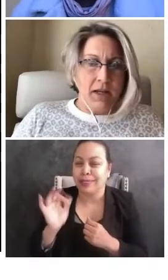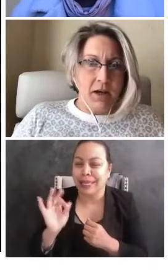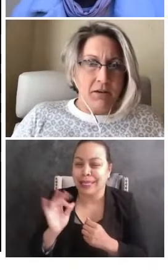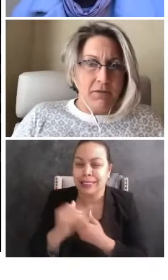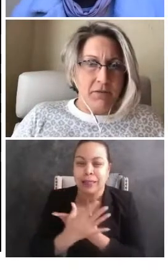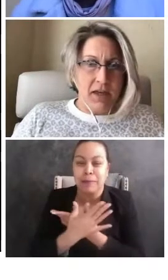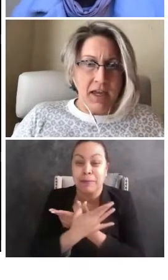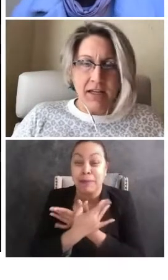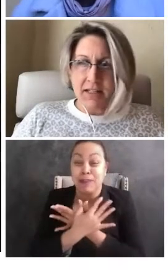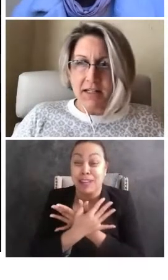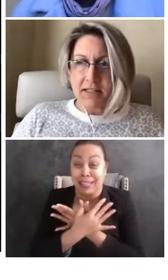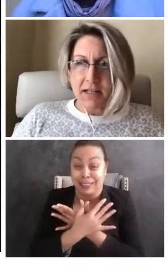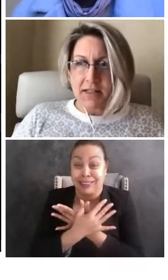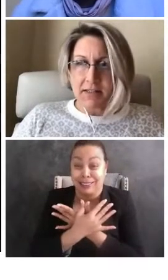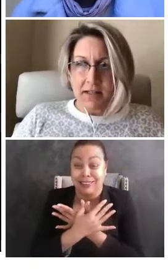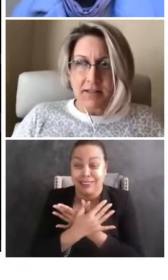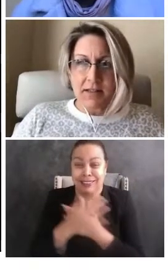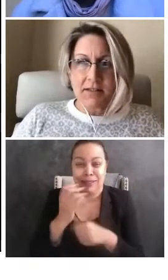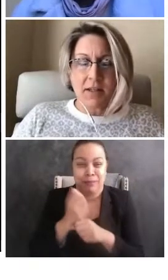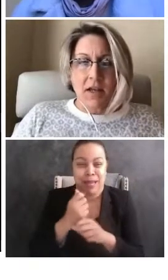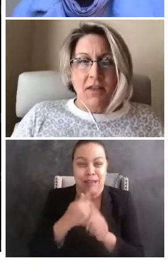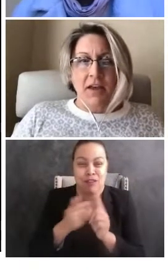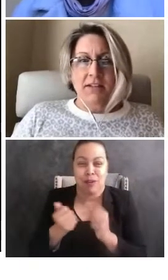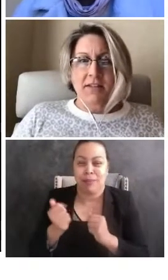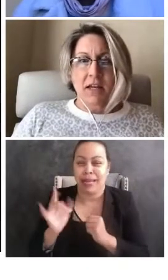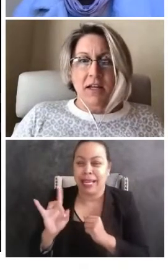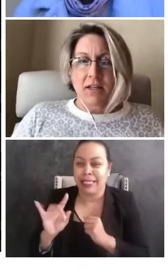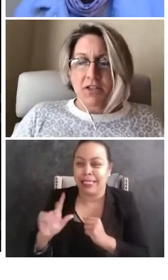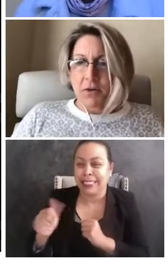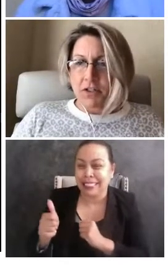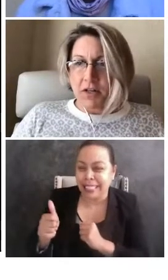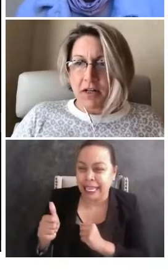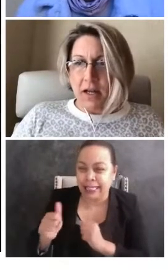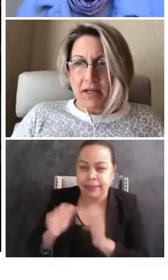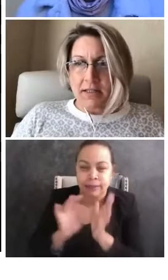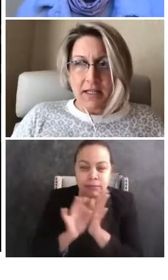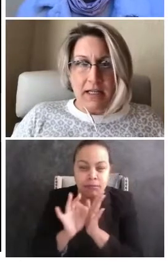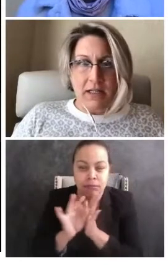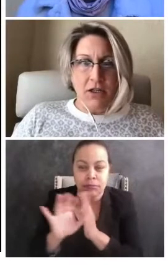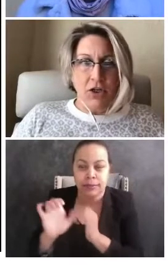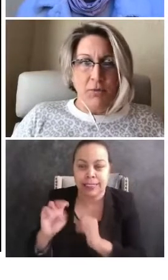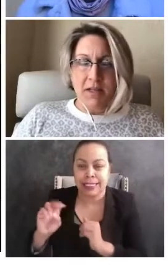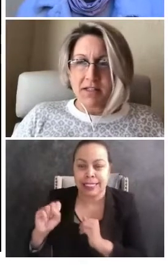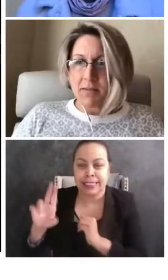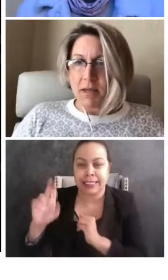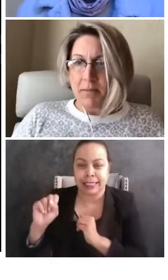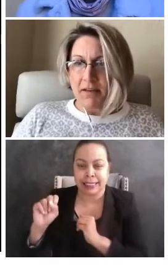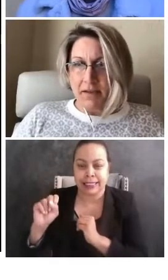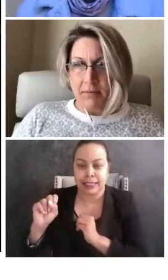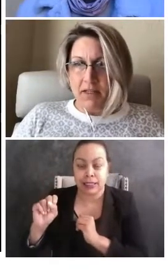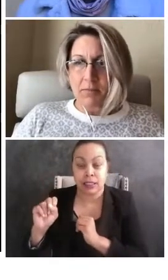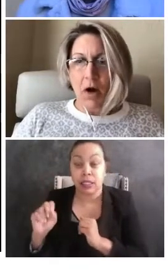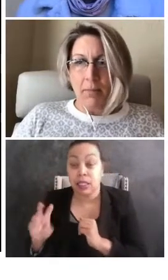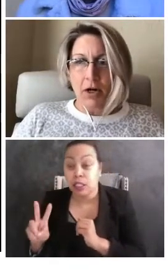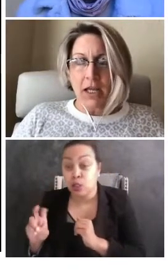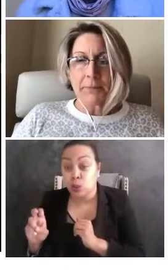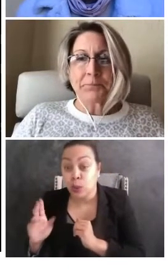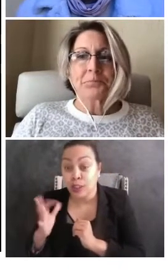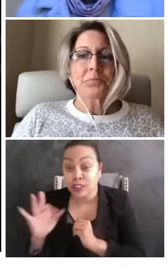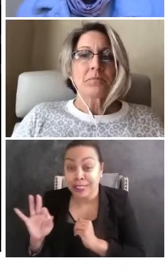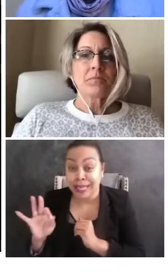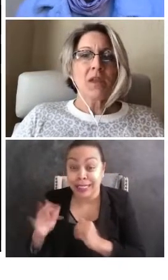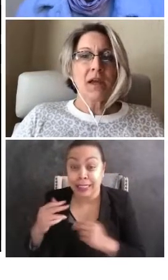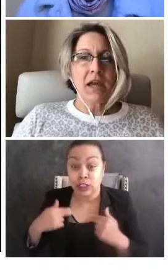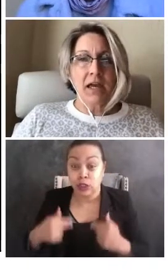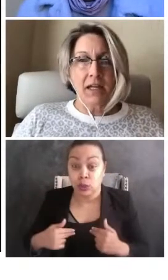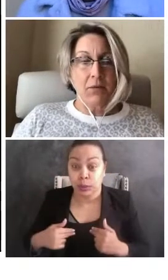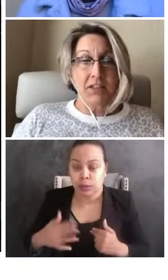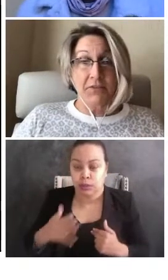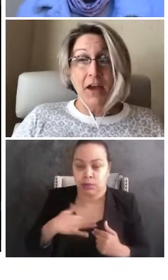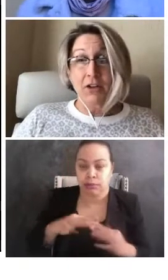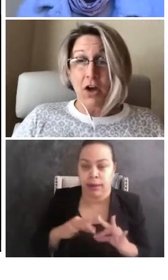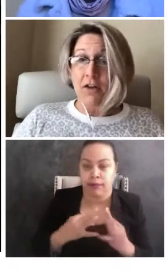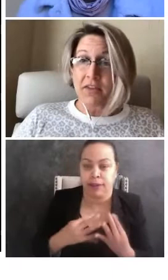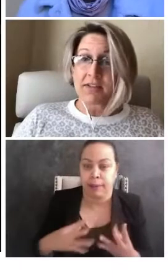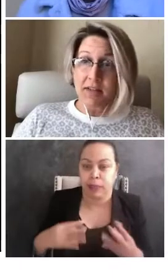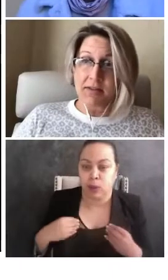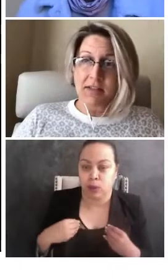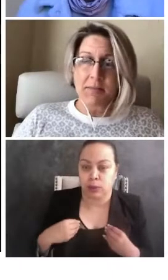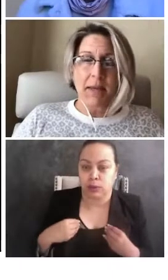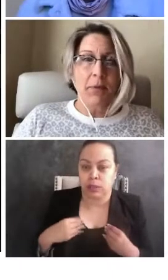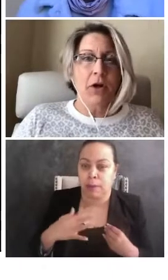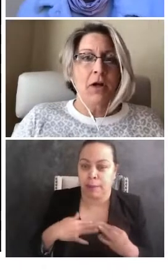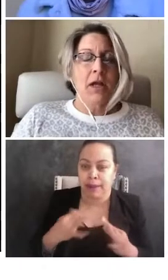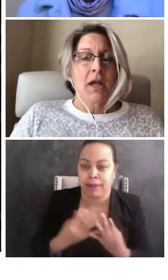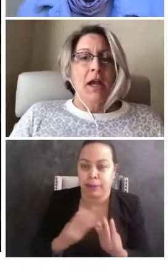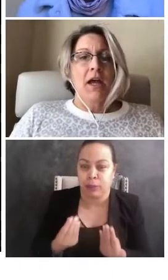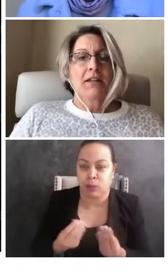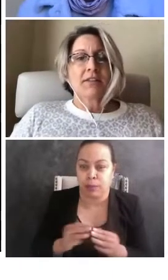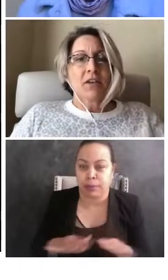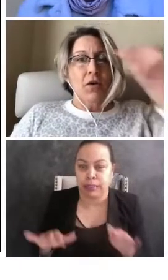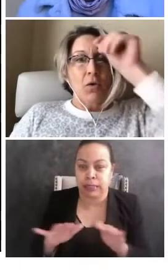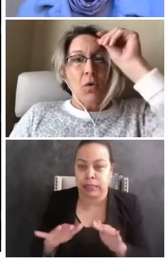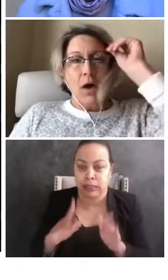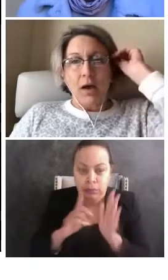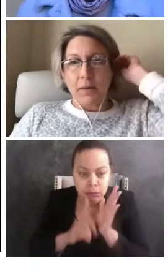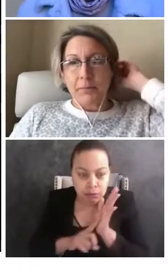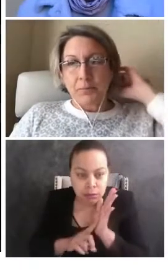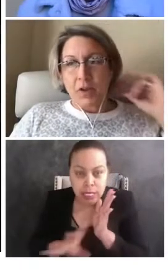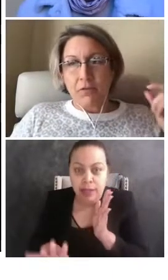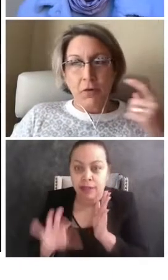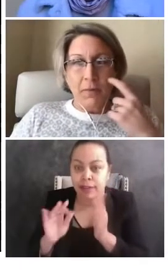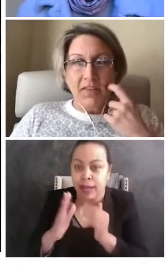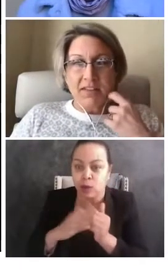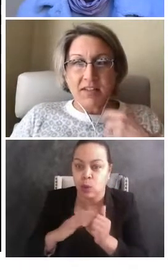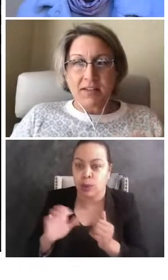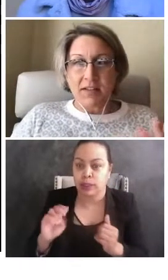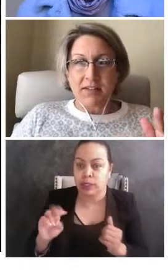out of the 1819 census that stated 219 humans as property.